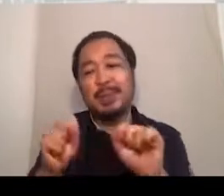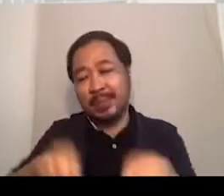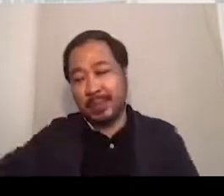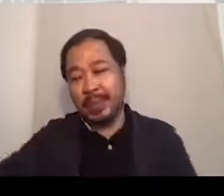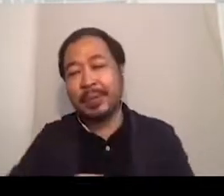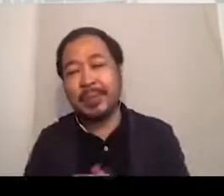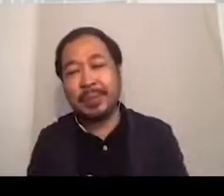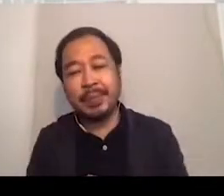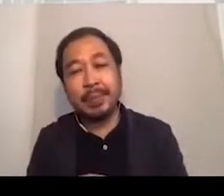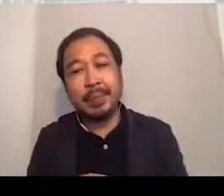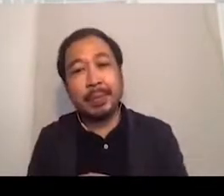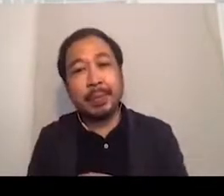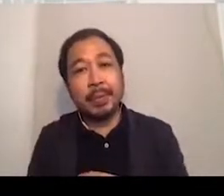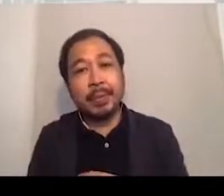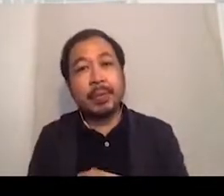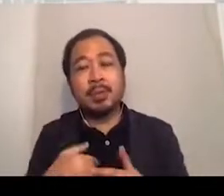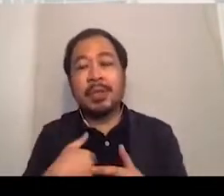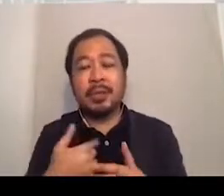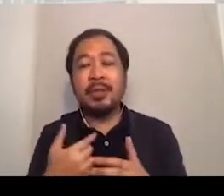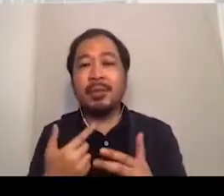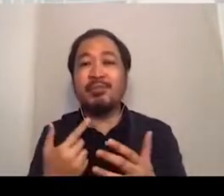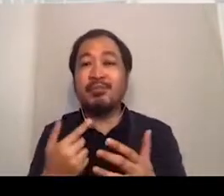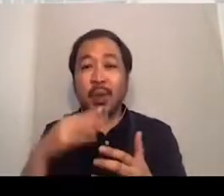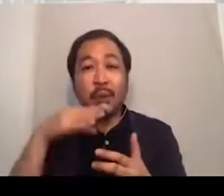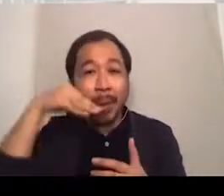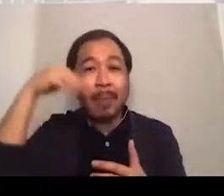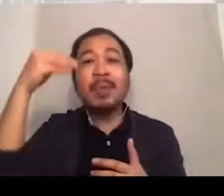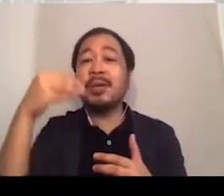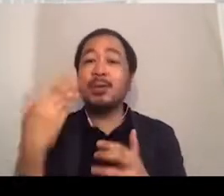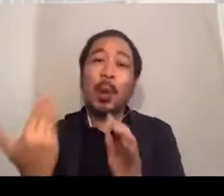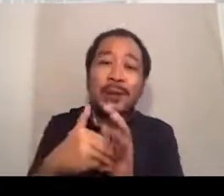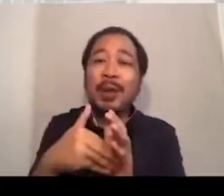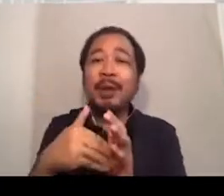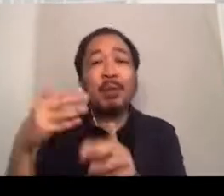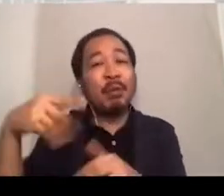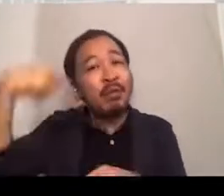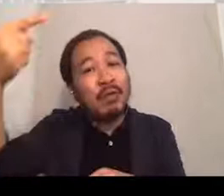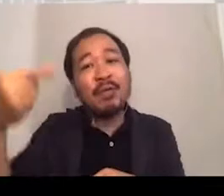So please do come back and let us know what is useful at this time to help amplify your voices,